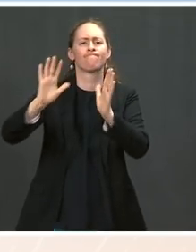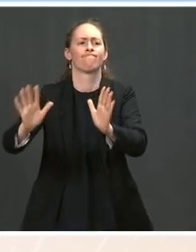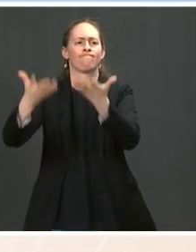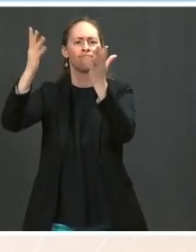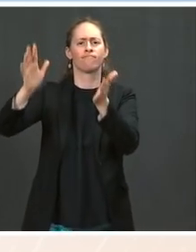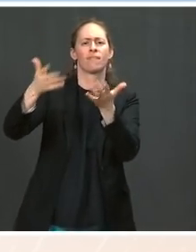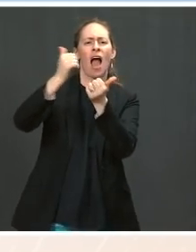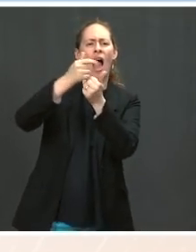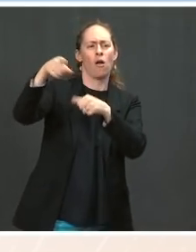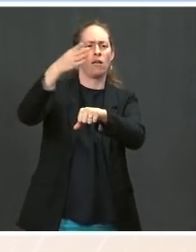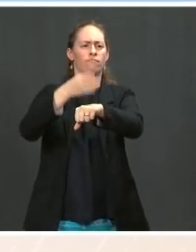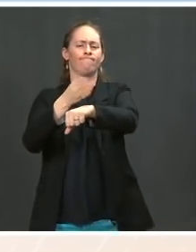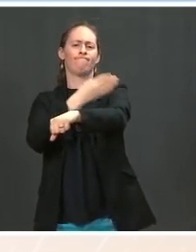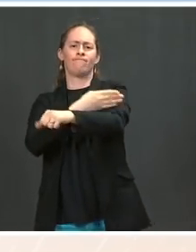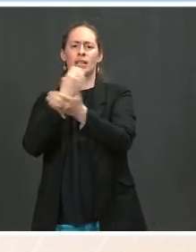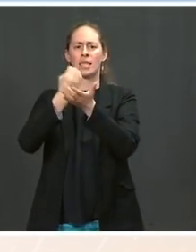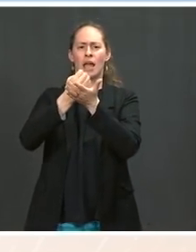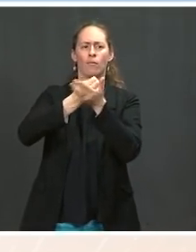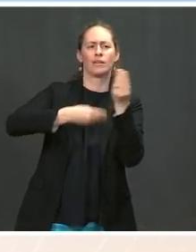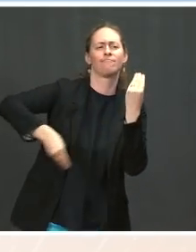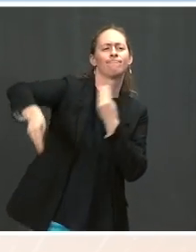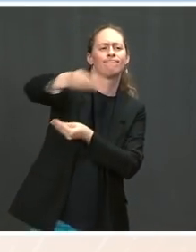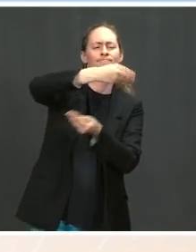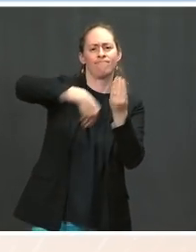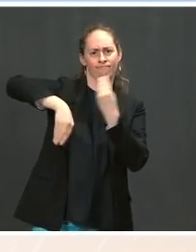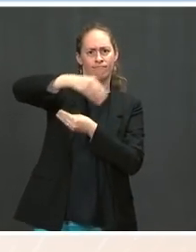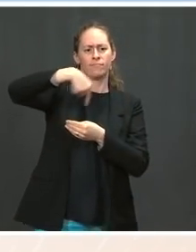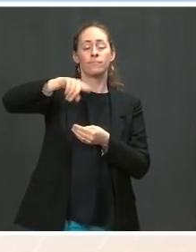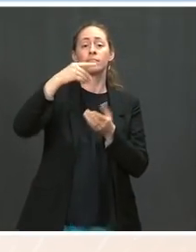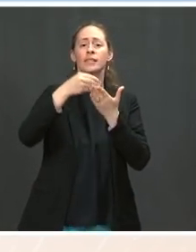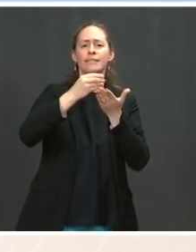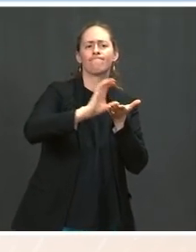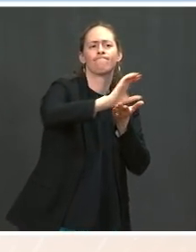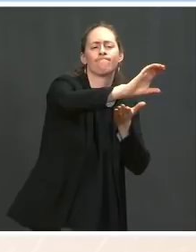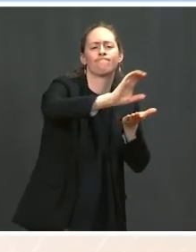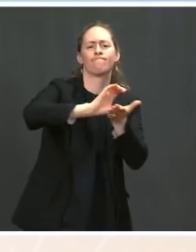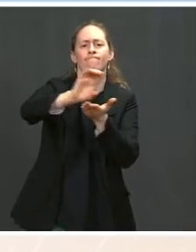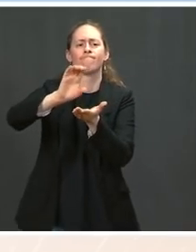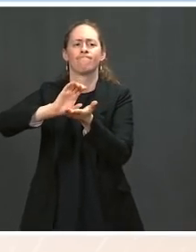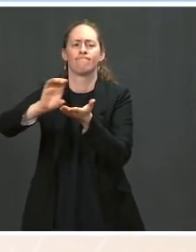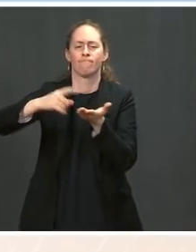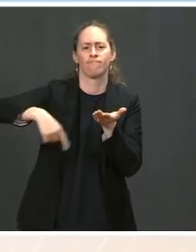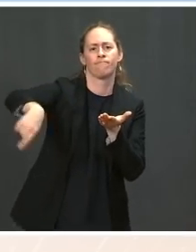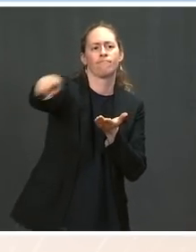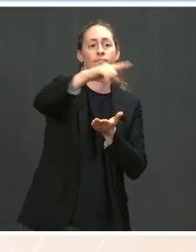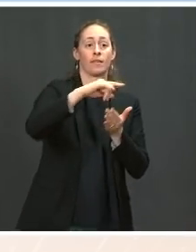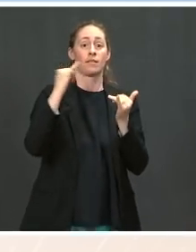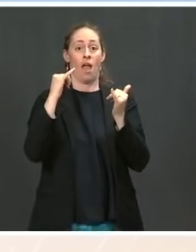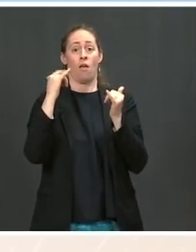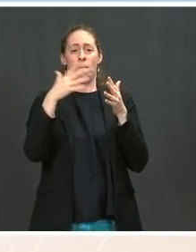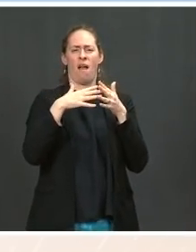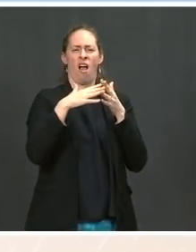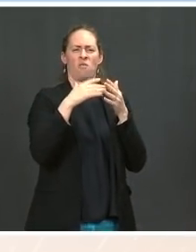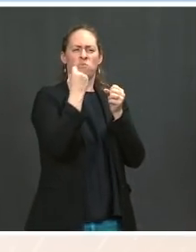including nearly $420 billion in programs from the American Rescue Plan. This new office, which will be led